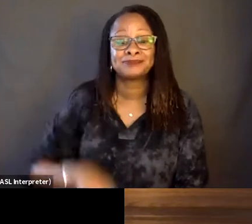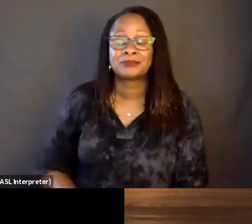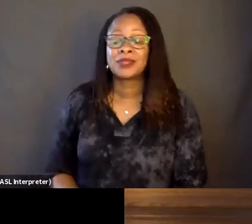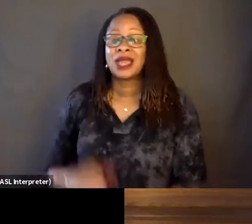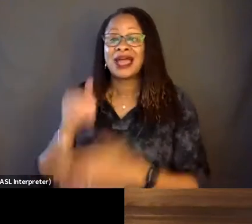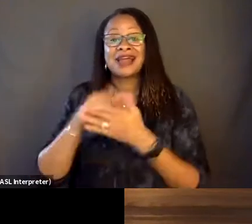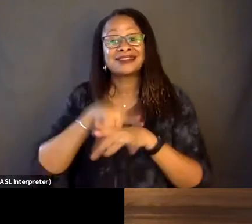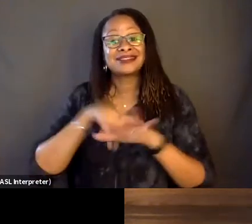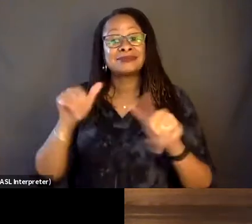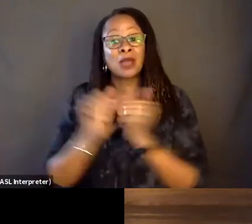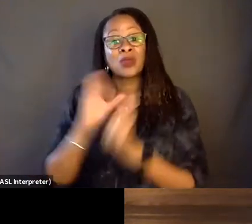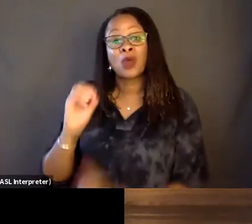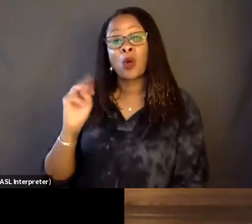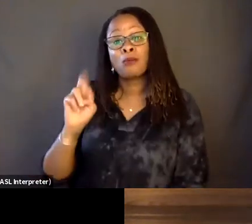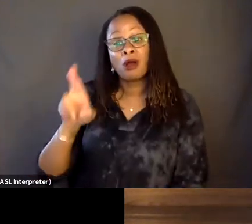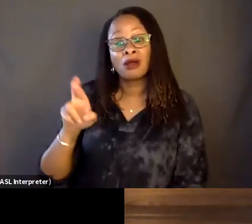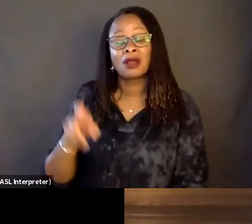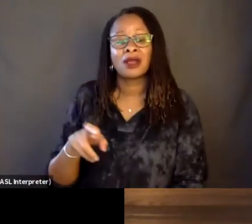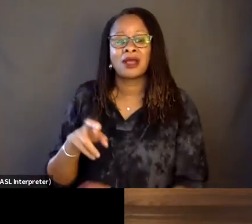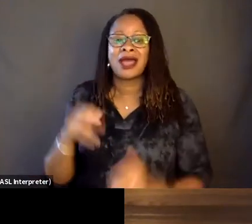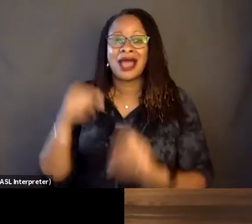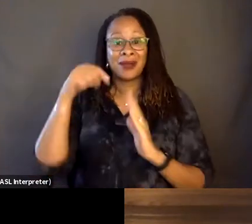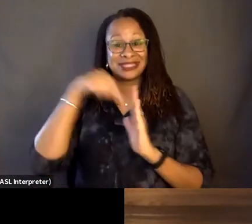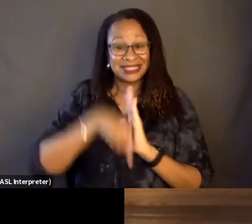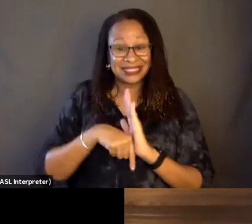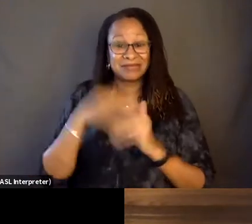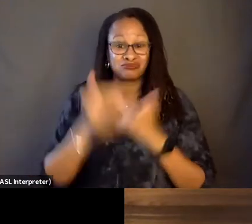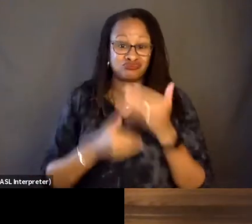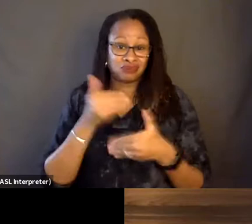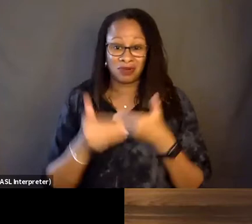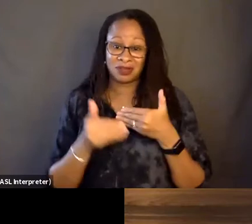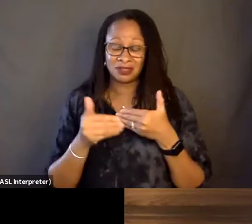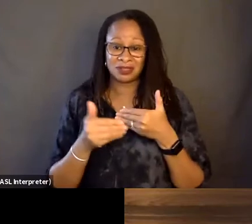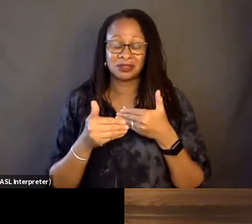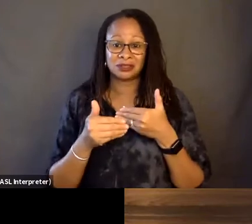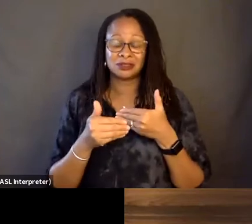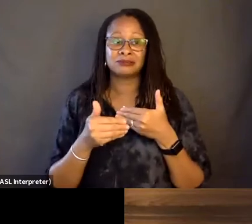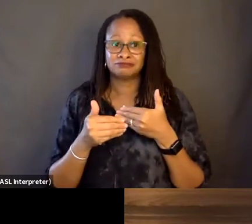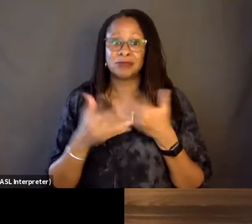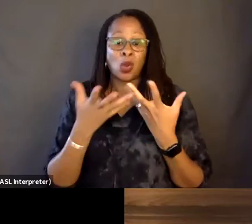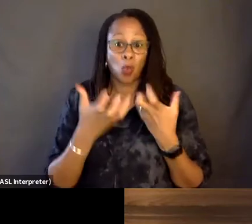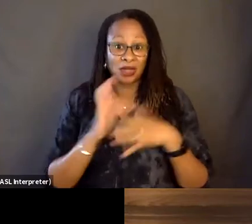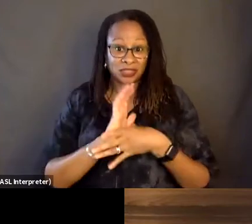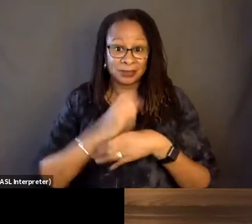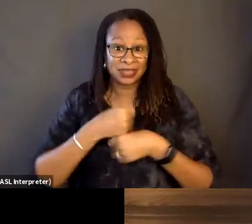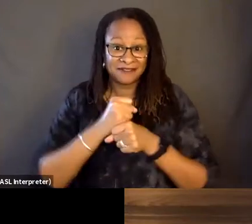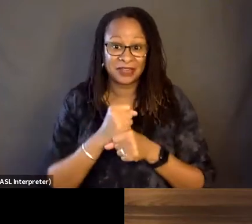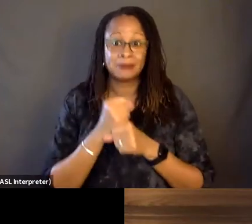So even though I was in the deep process of wanting to make the film and building these relationships,